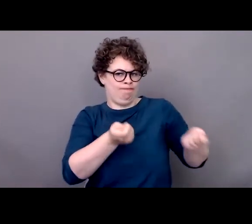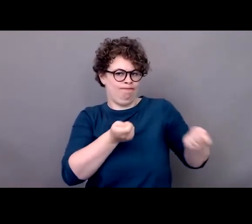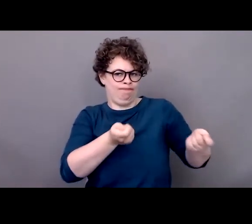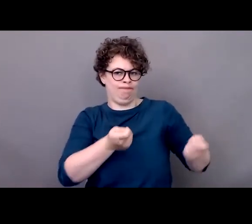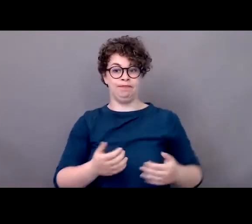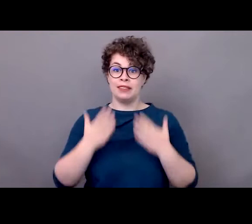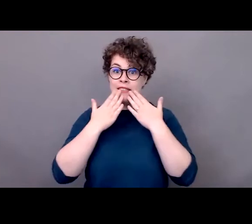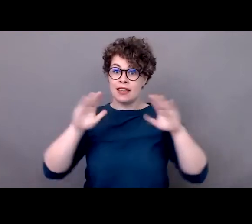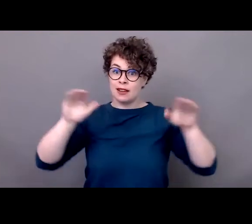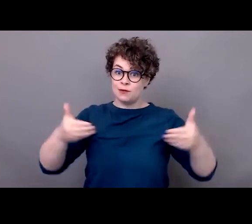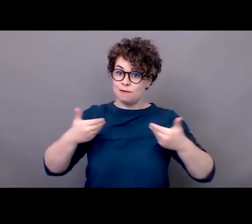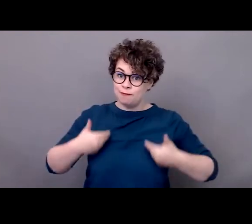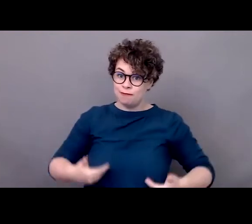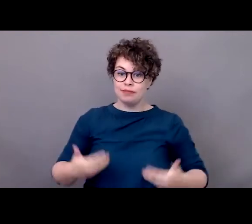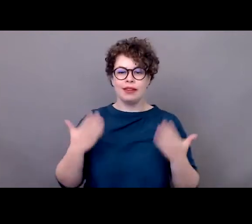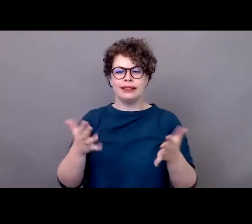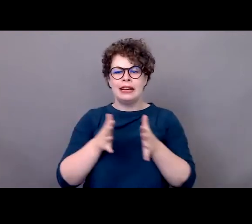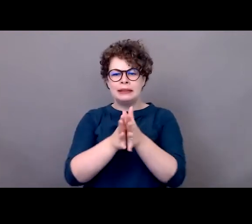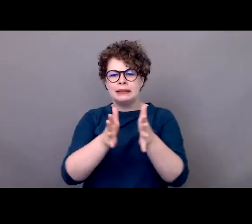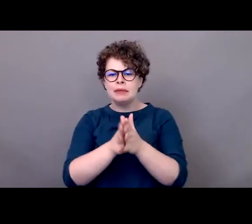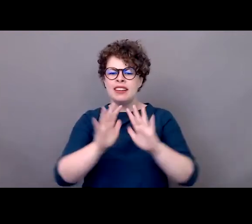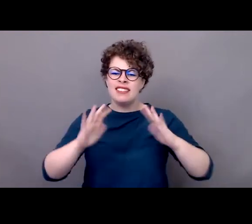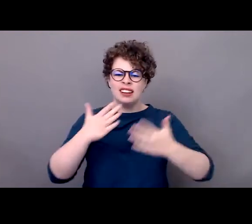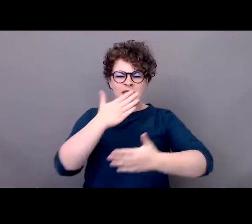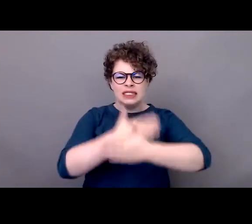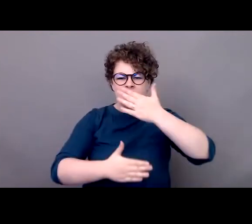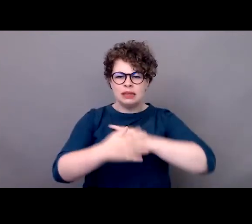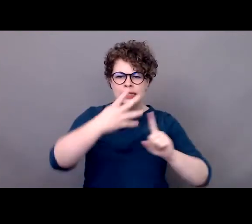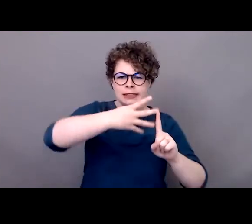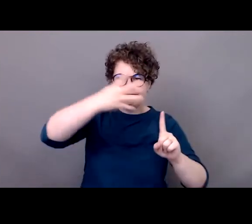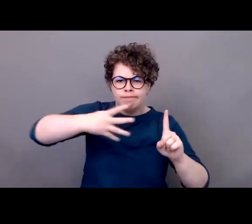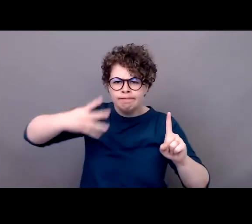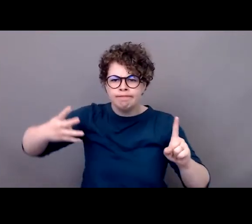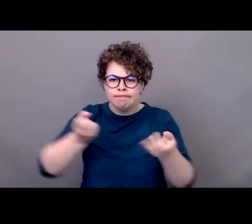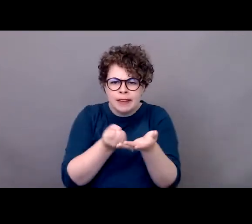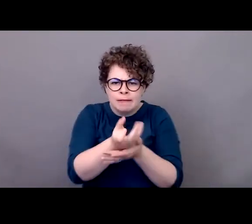about disability inclusive data collection, and why it is so important.